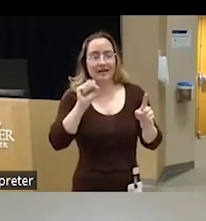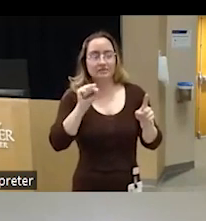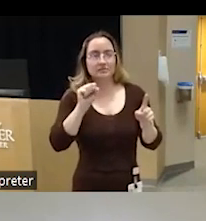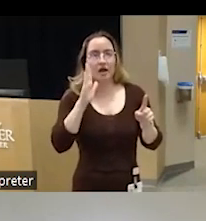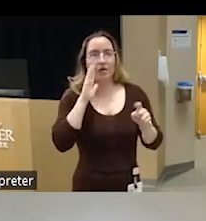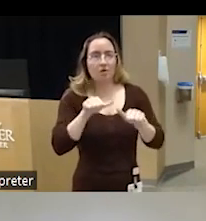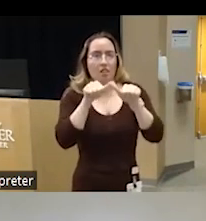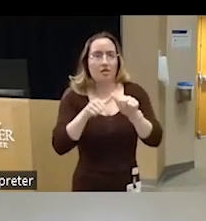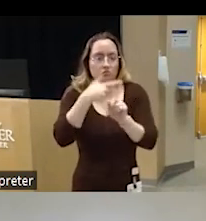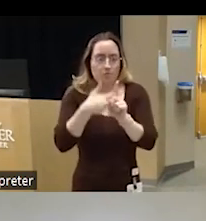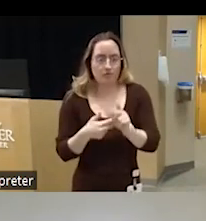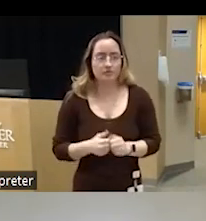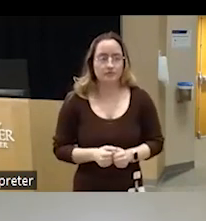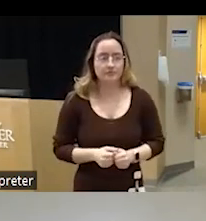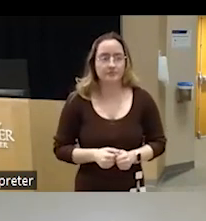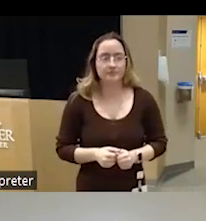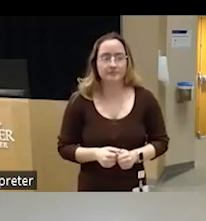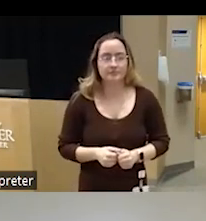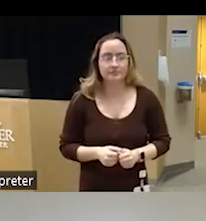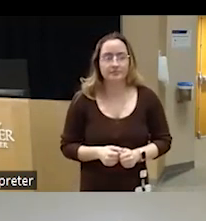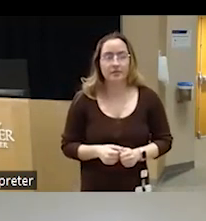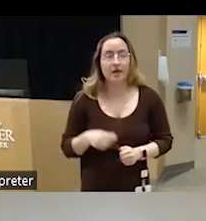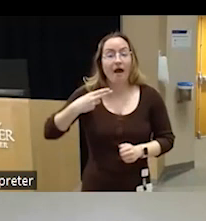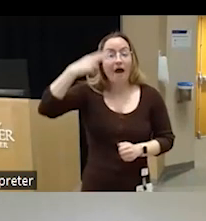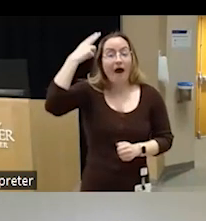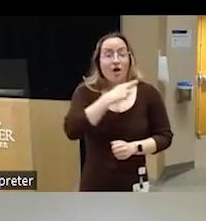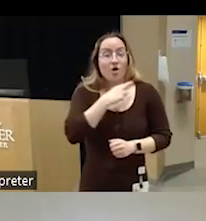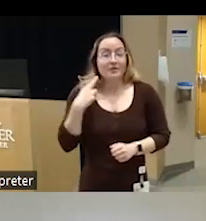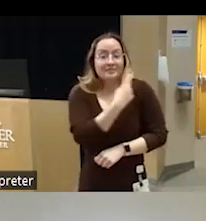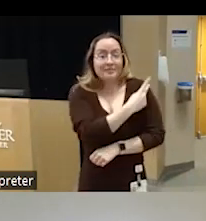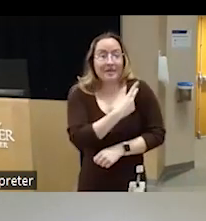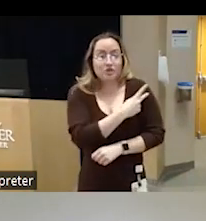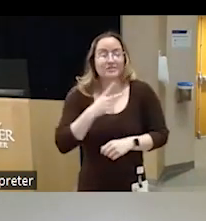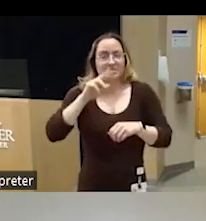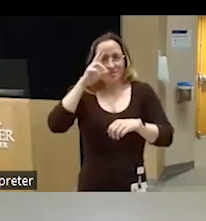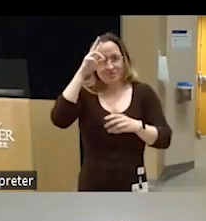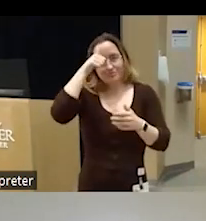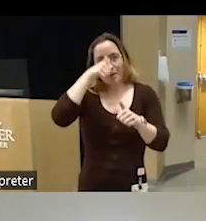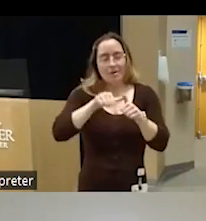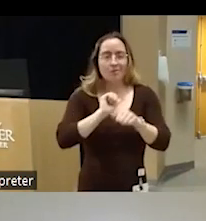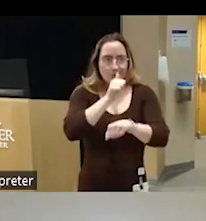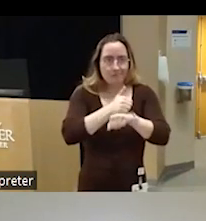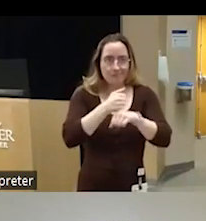In high risk patients. I mean you should always matter Baseline and three months which is the early.